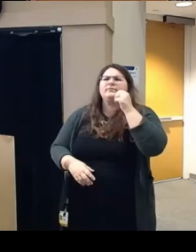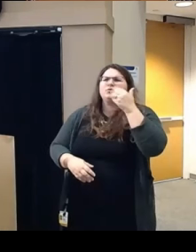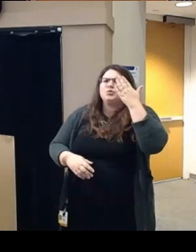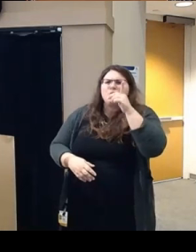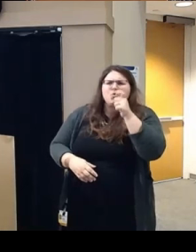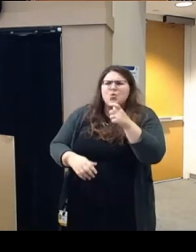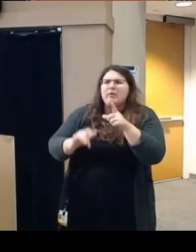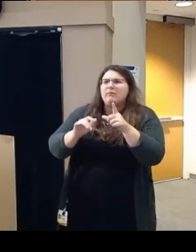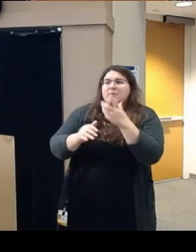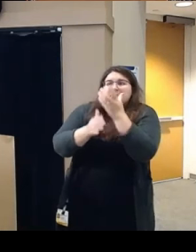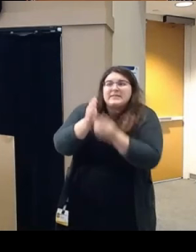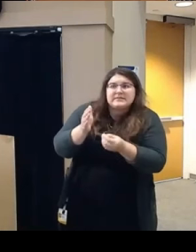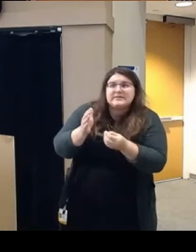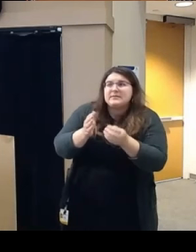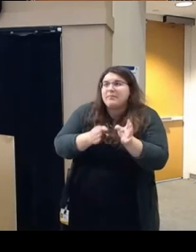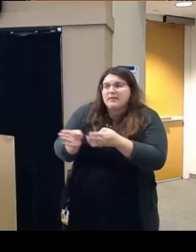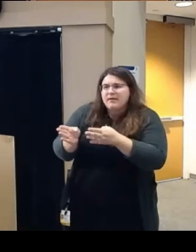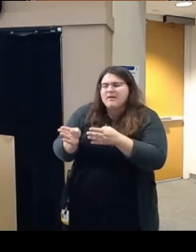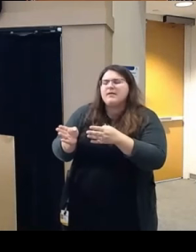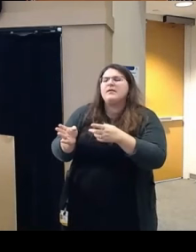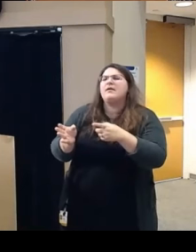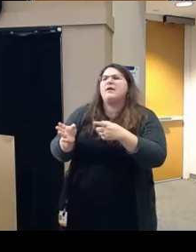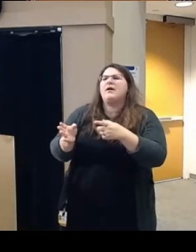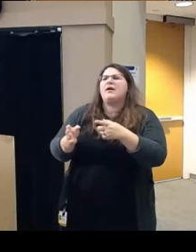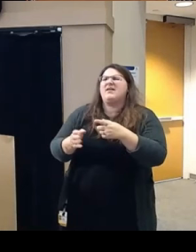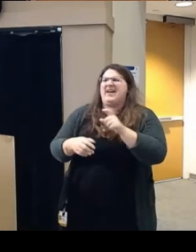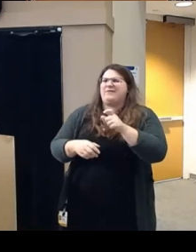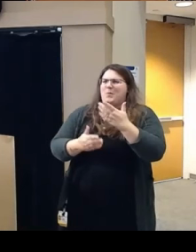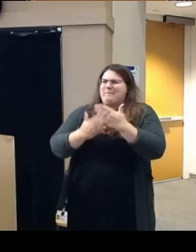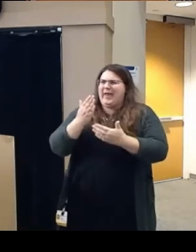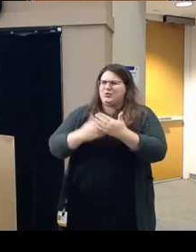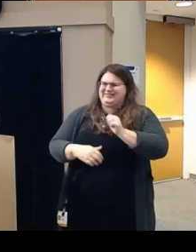how it's going to look to be able to see that very quickly um and then it's going to be a lot easier